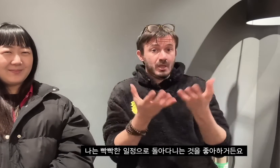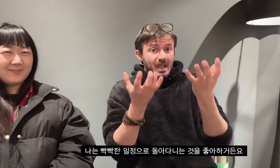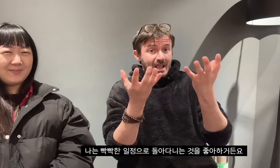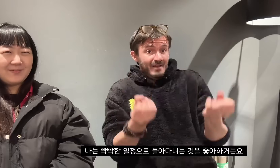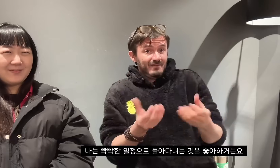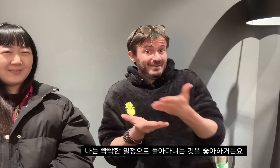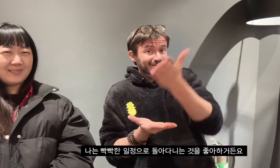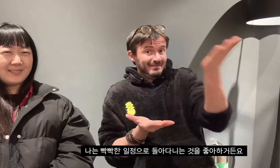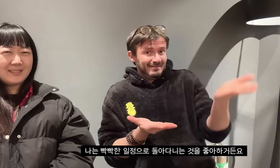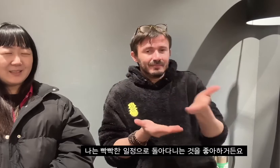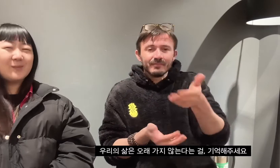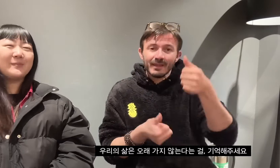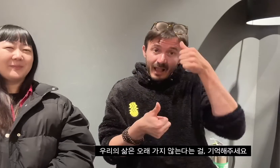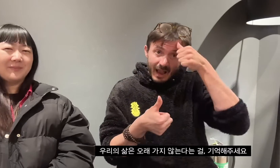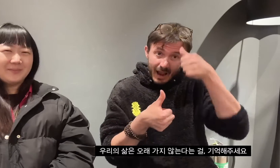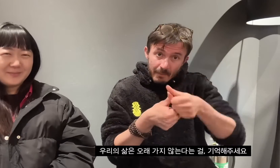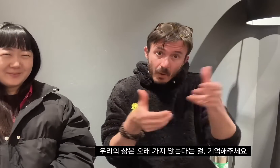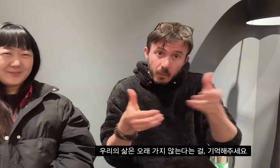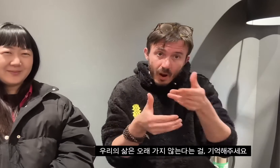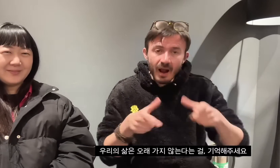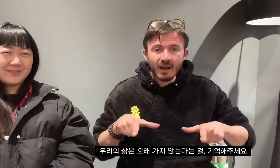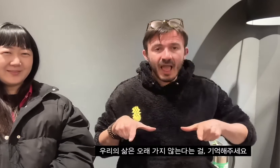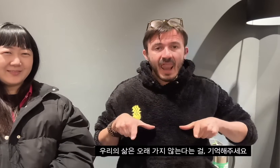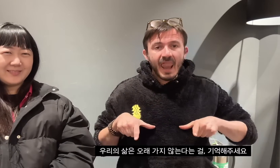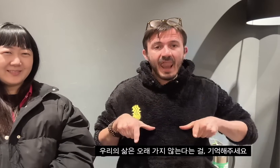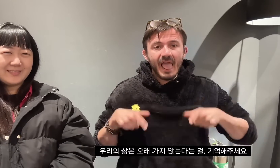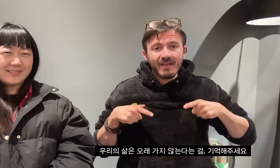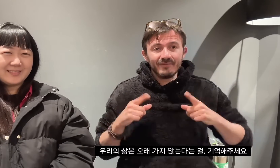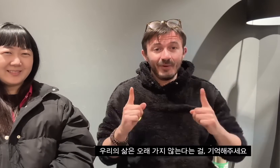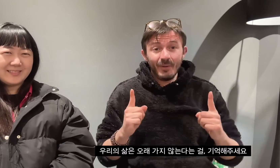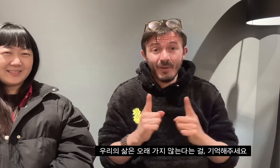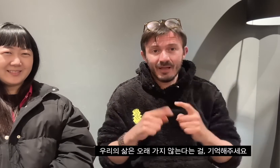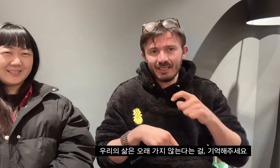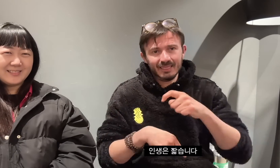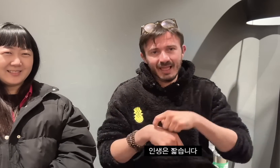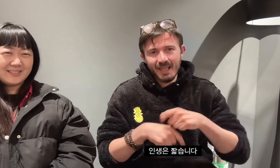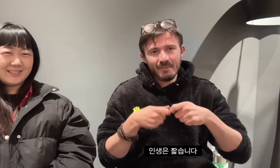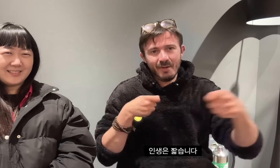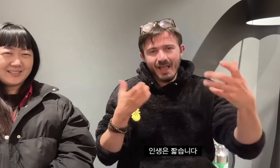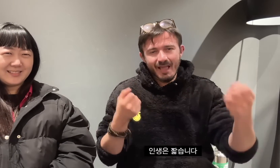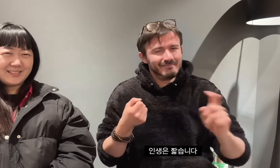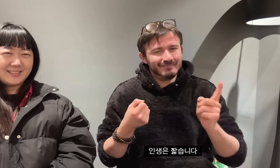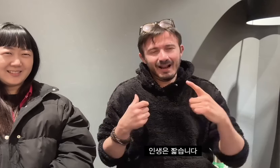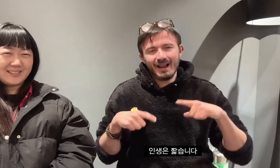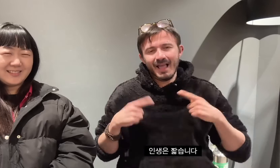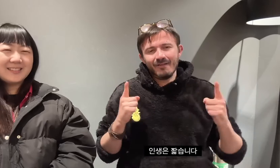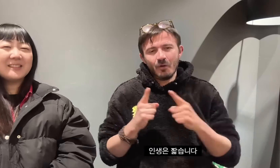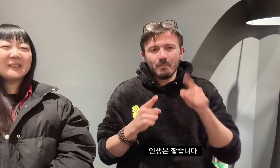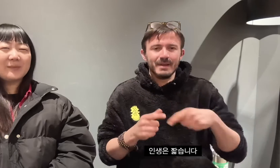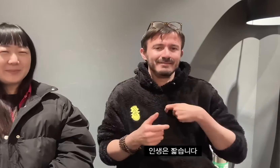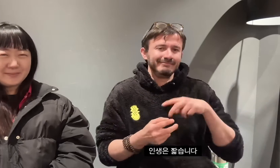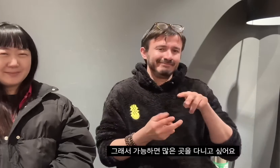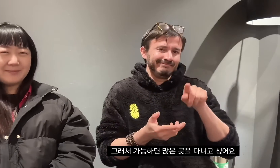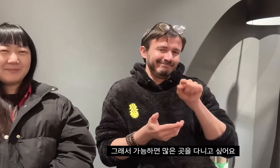I like to move around on a tight schedule. Folks, you must remember that life doesn't last long. Life is short I like short,